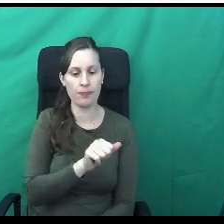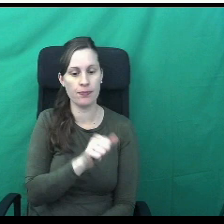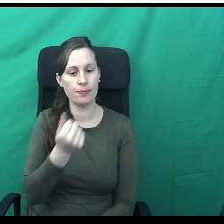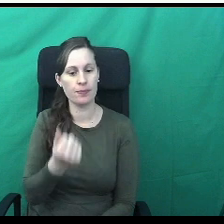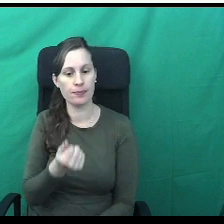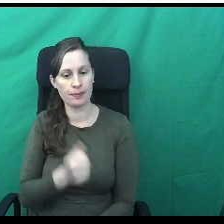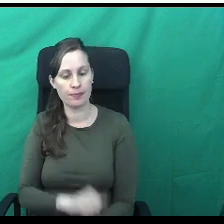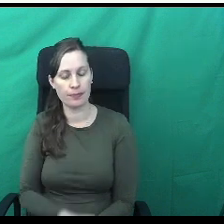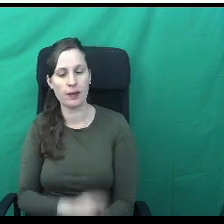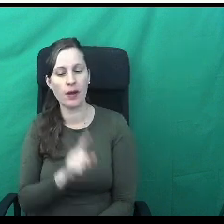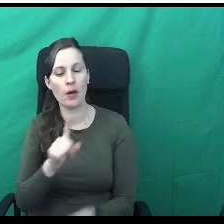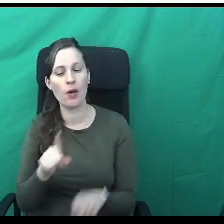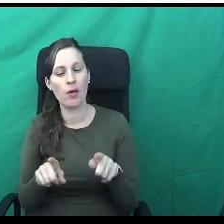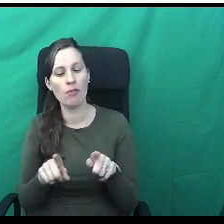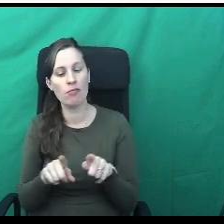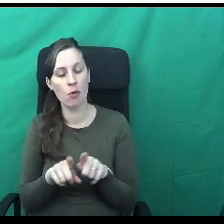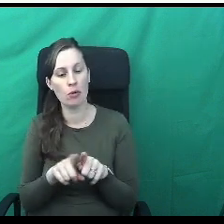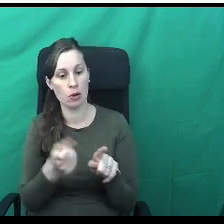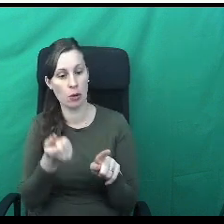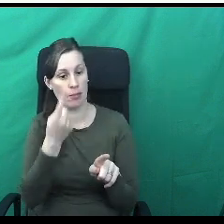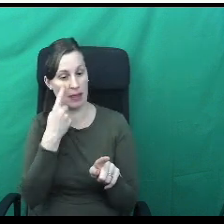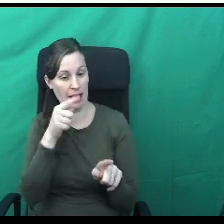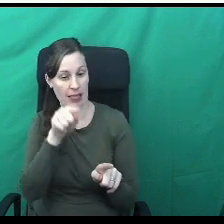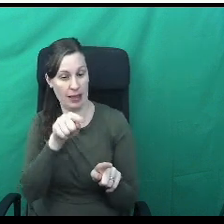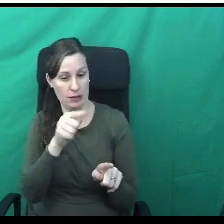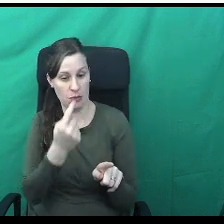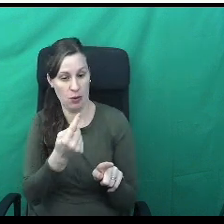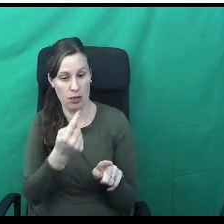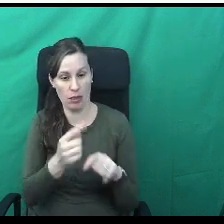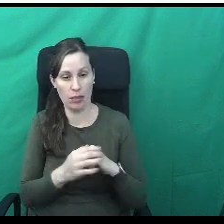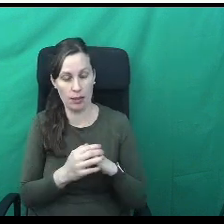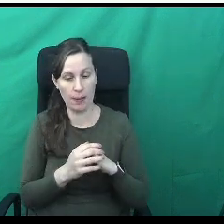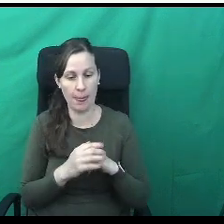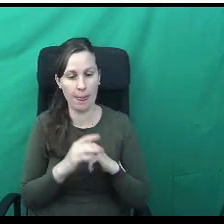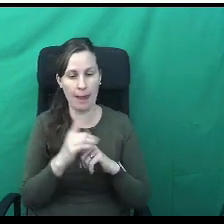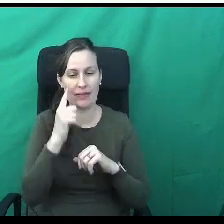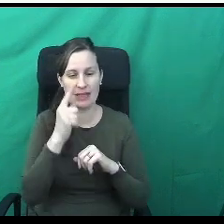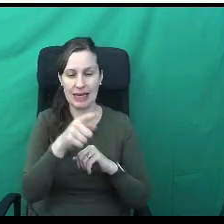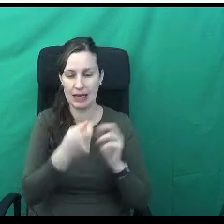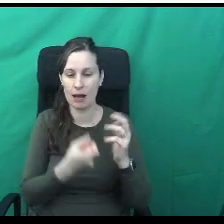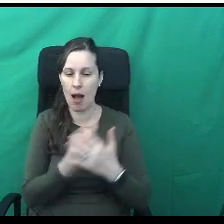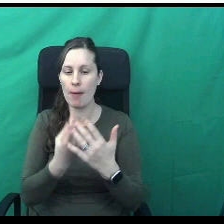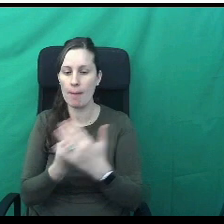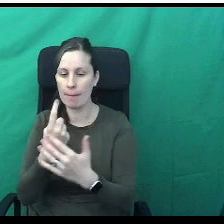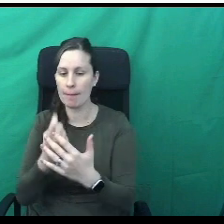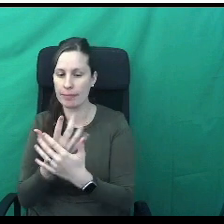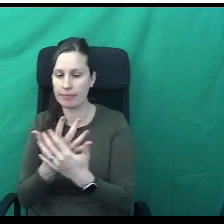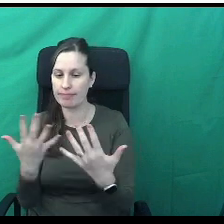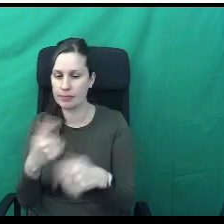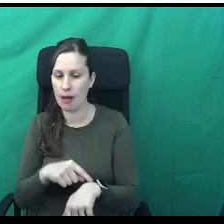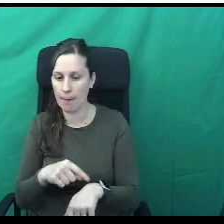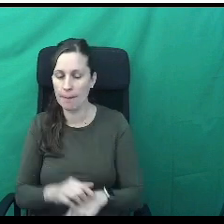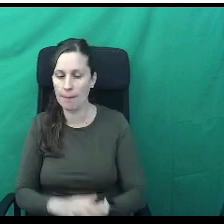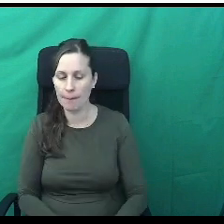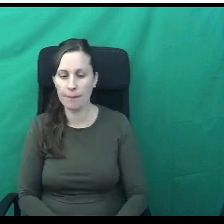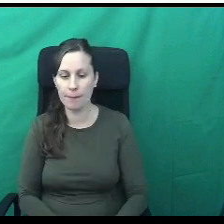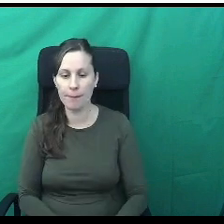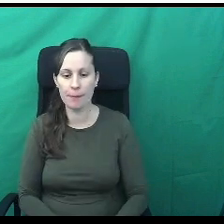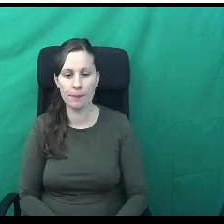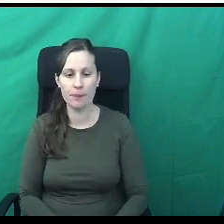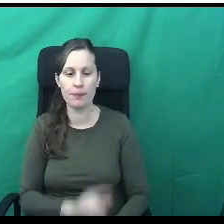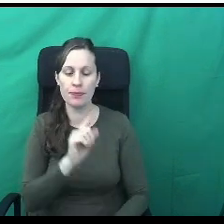I've also seen this myself several times because the aria-label is hidden